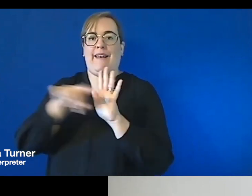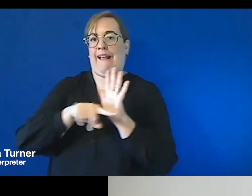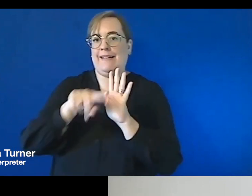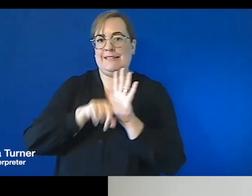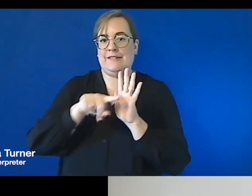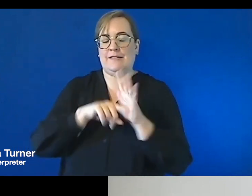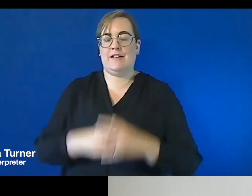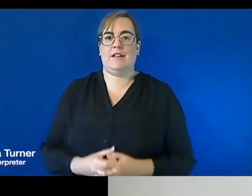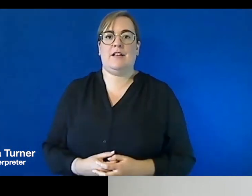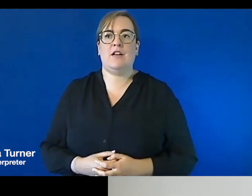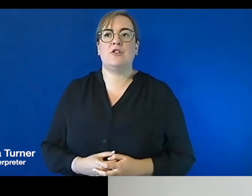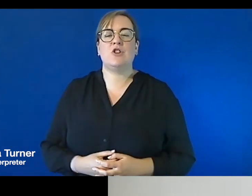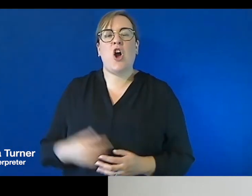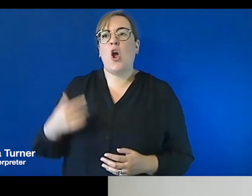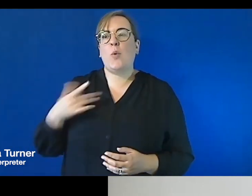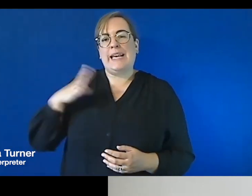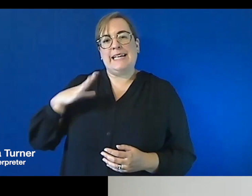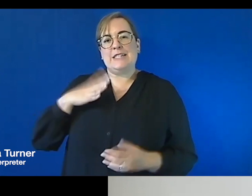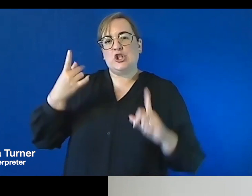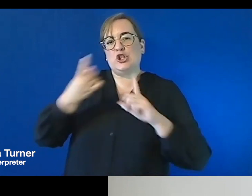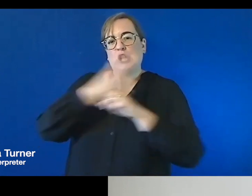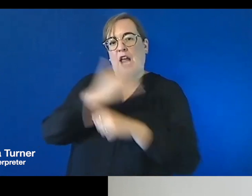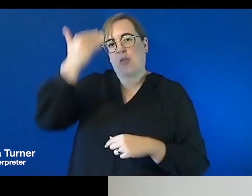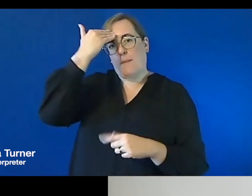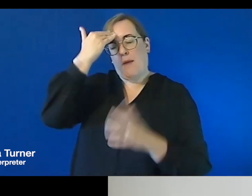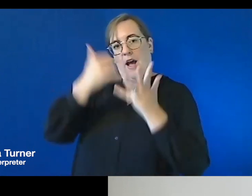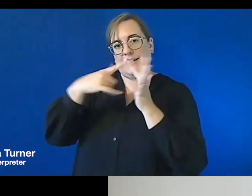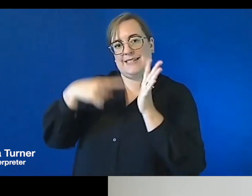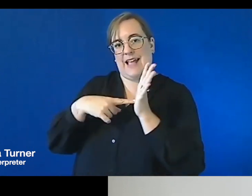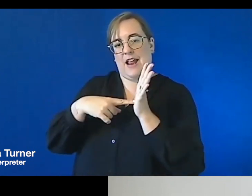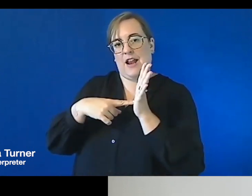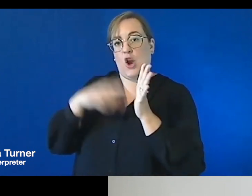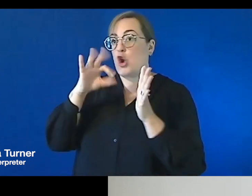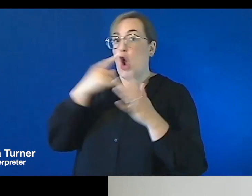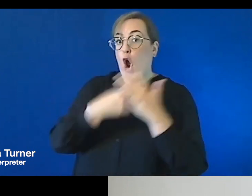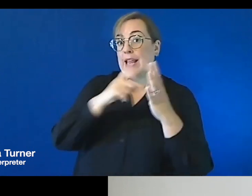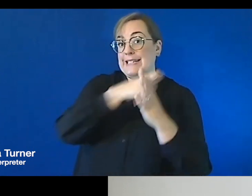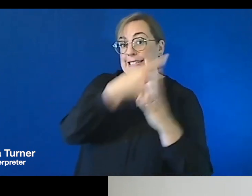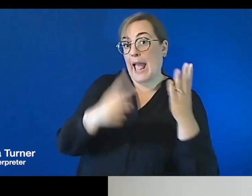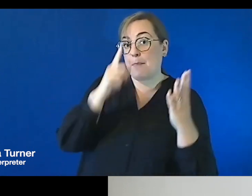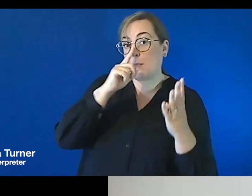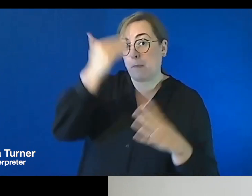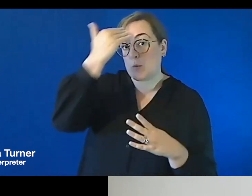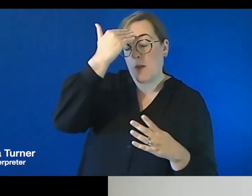people but healthy ones, we’re not able to change the status quo and what what just creation of a